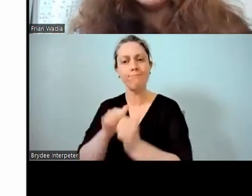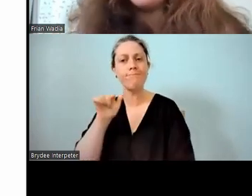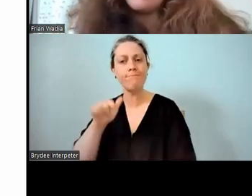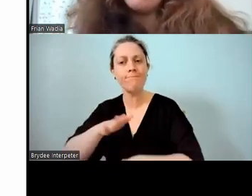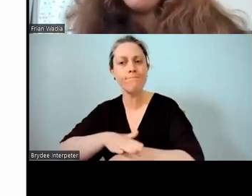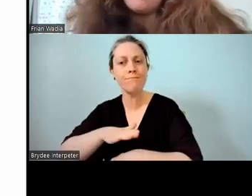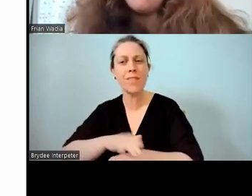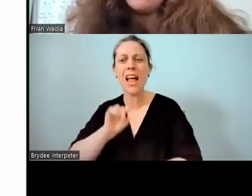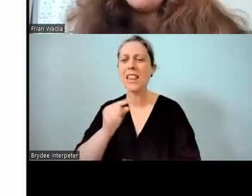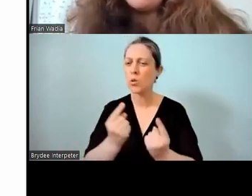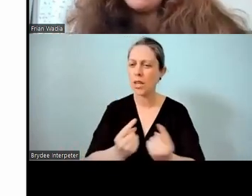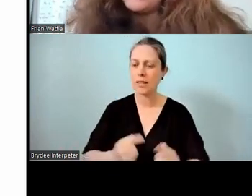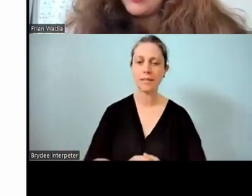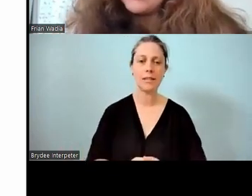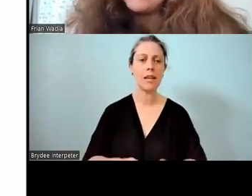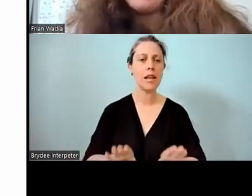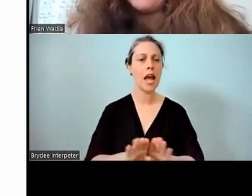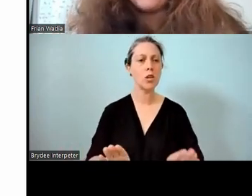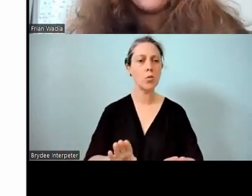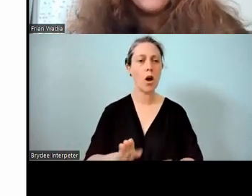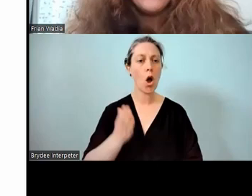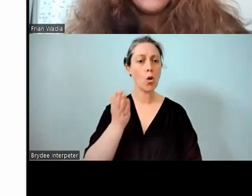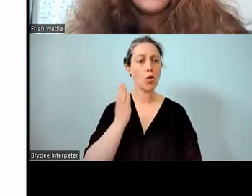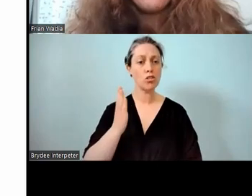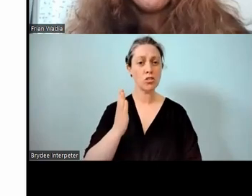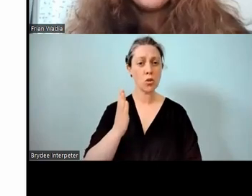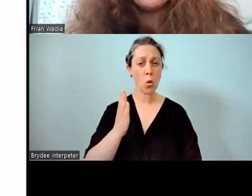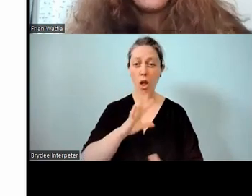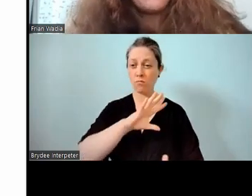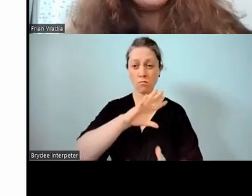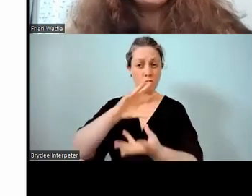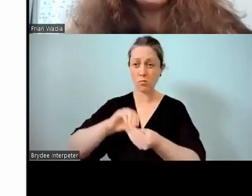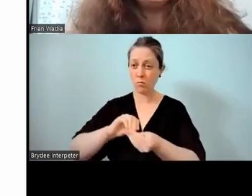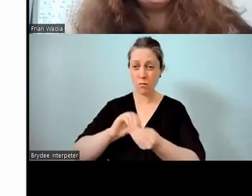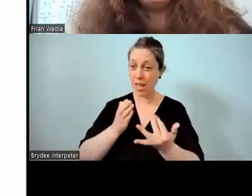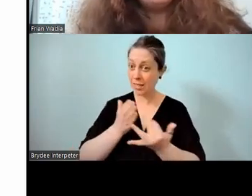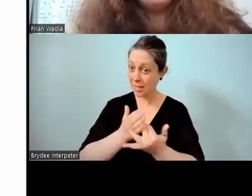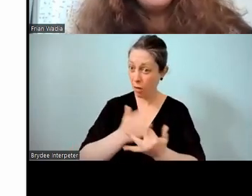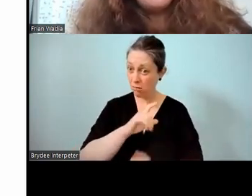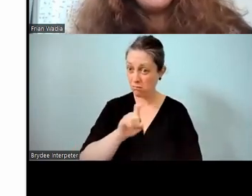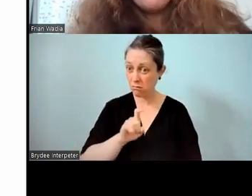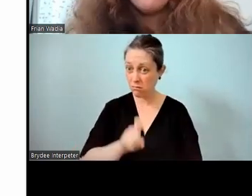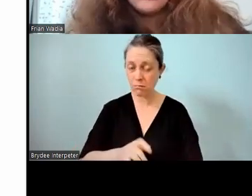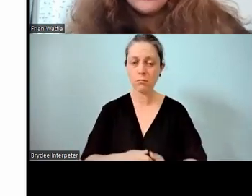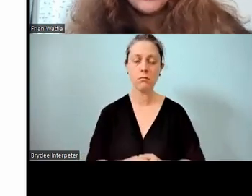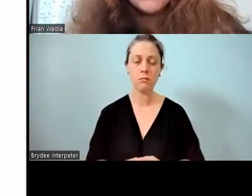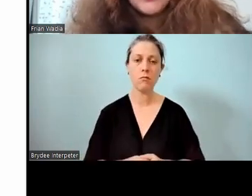Also, how well is the school like accessible, you know? So are those person centred approaches